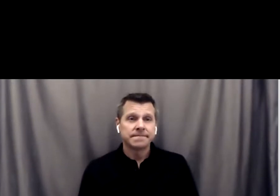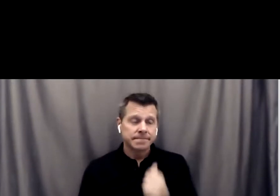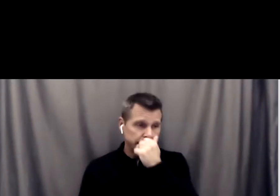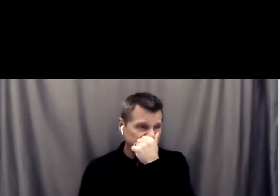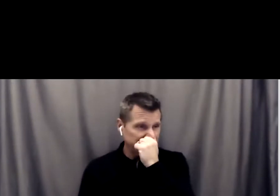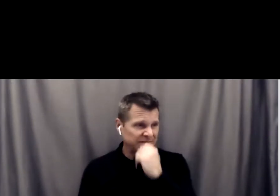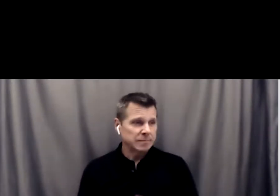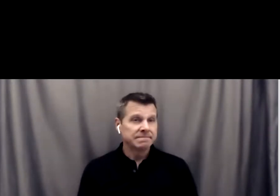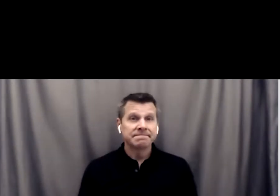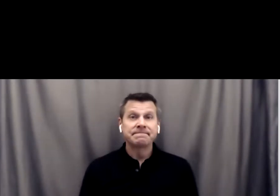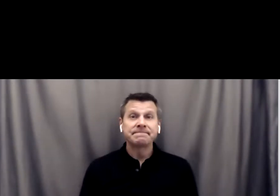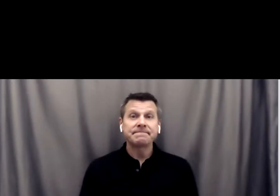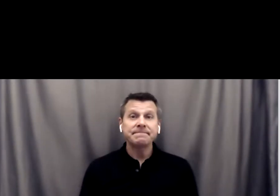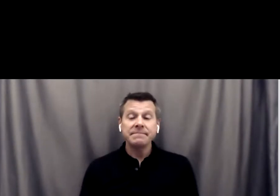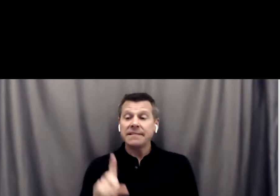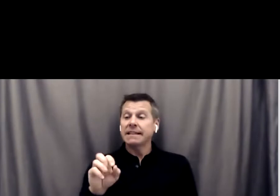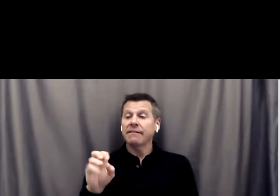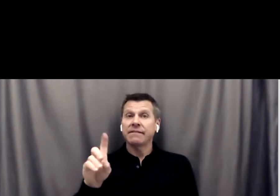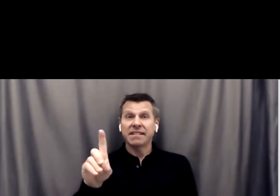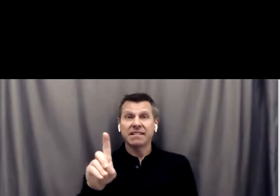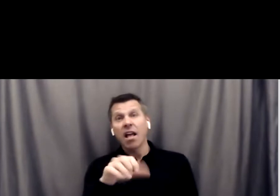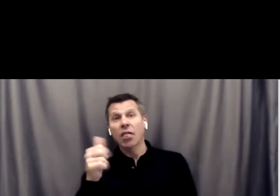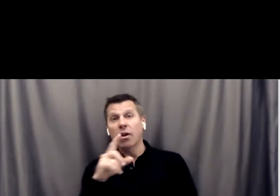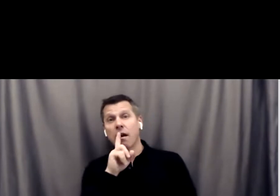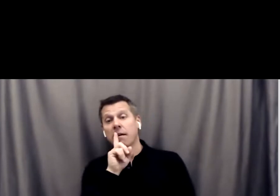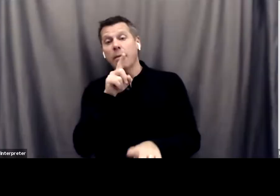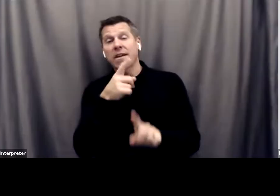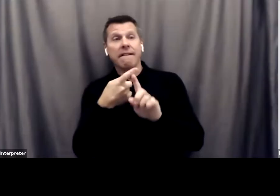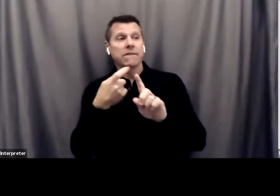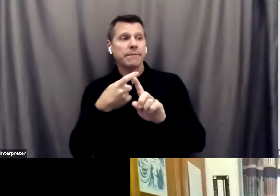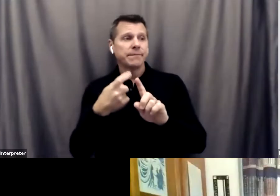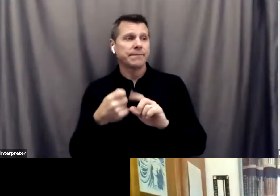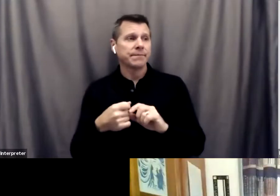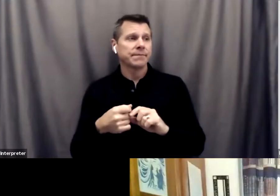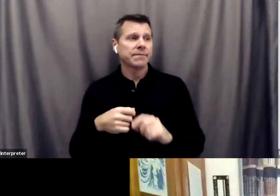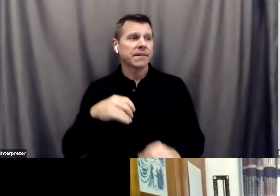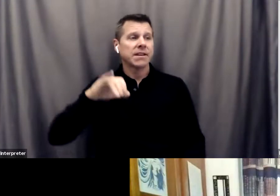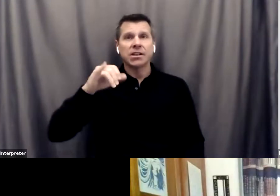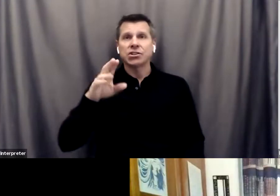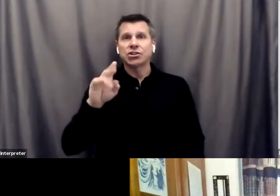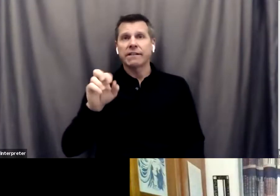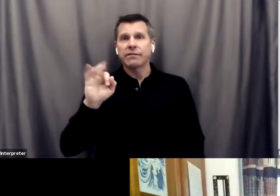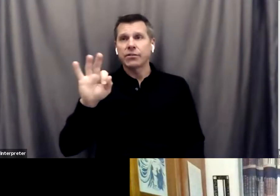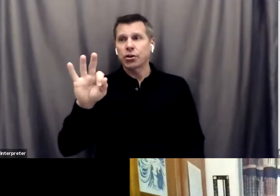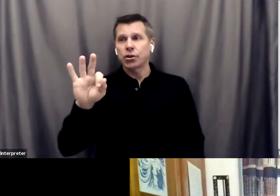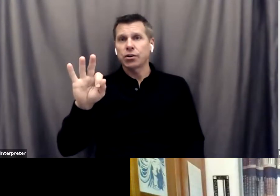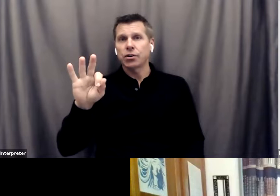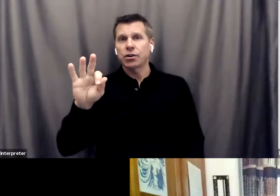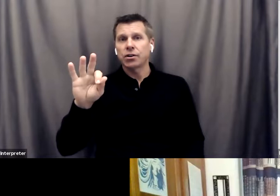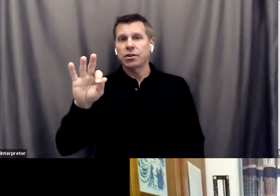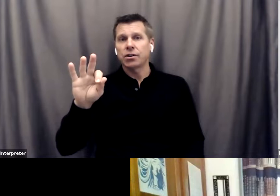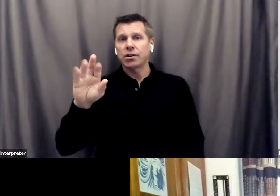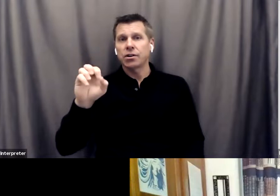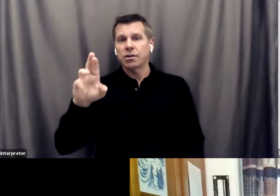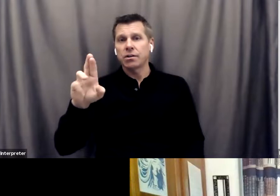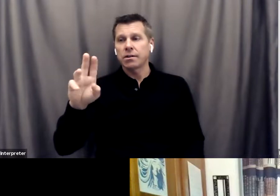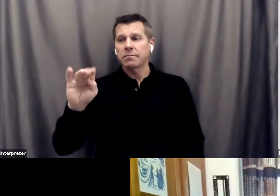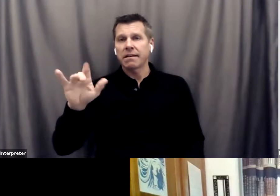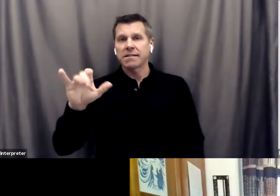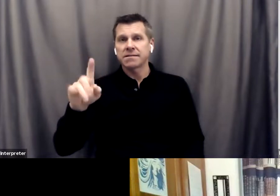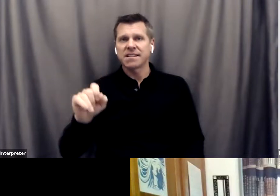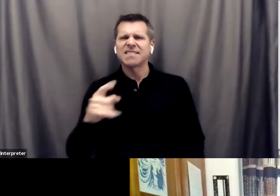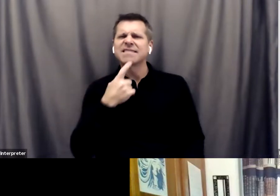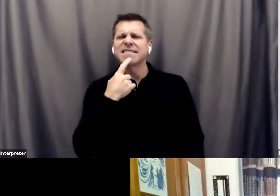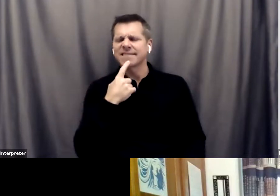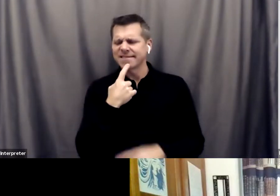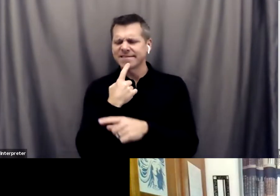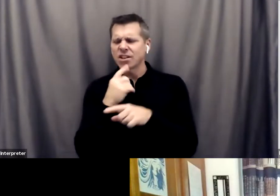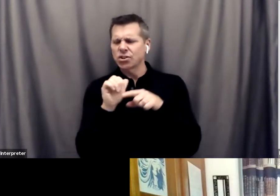David, we also have a comment from Jennifer McKenzie. And she states, it would be nice to have trainings from each student service